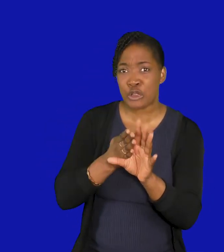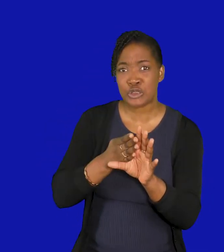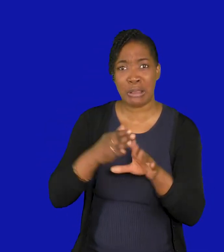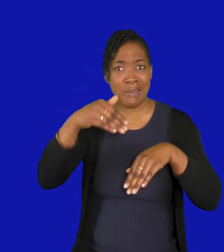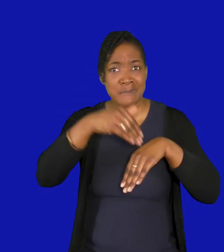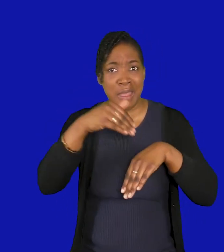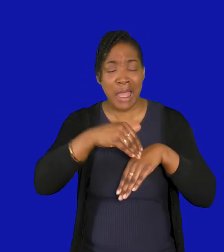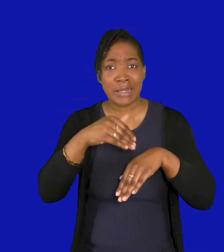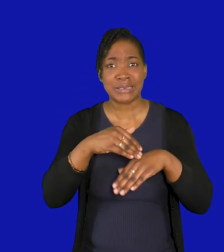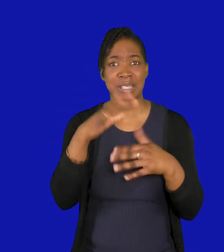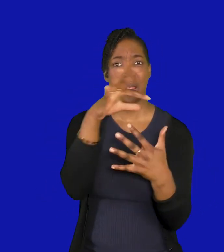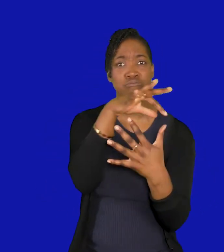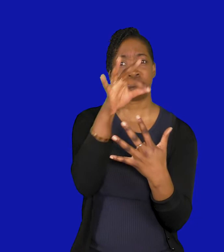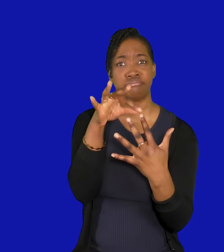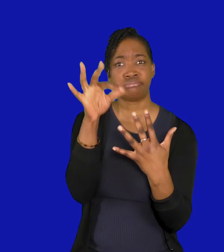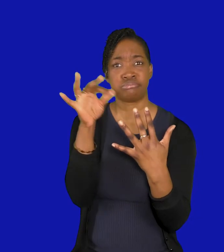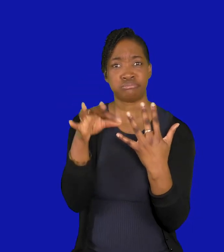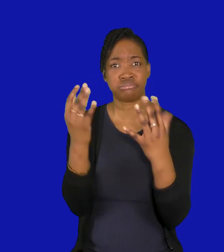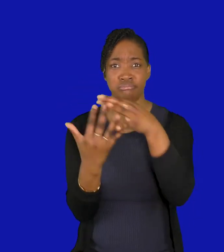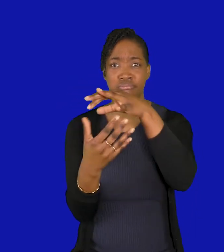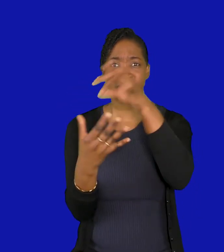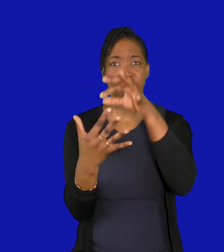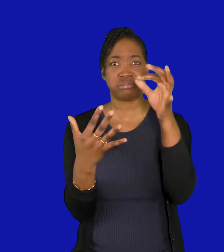psychologically, that a full set will do to you.